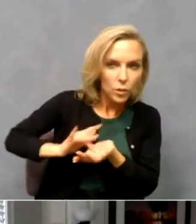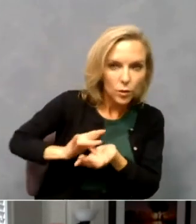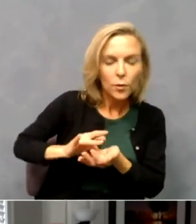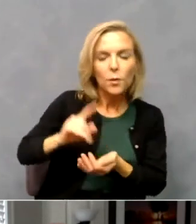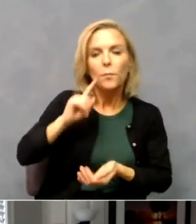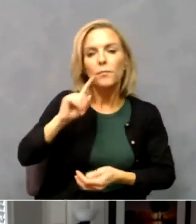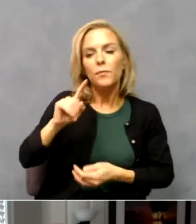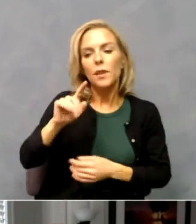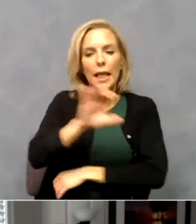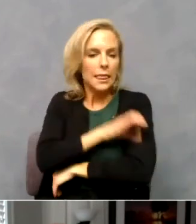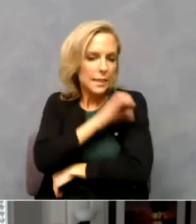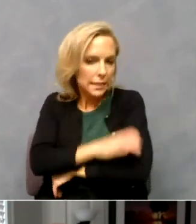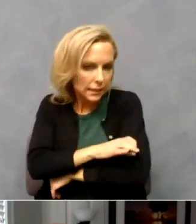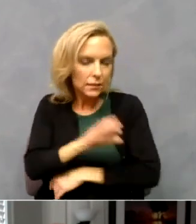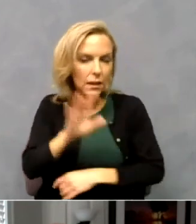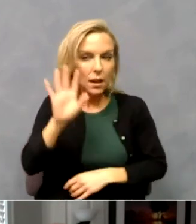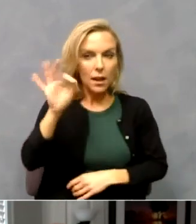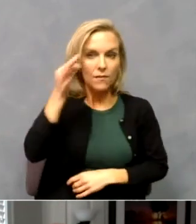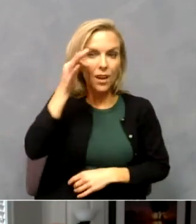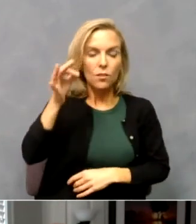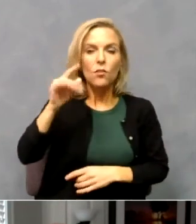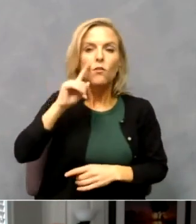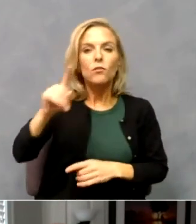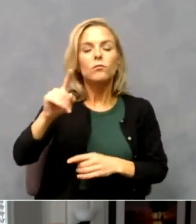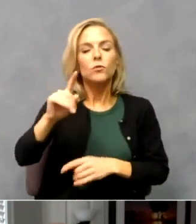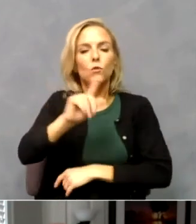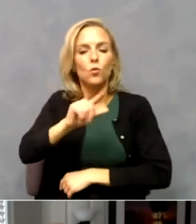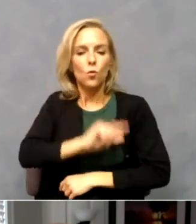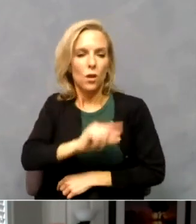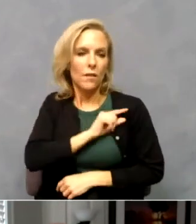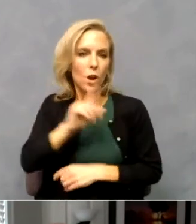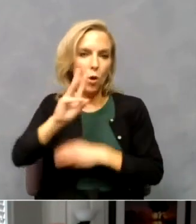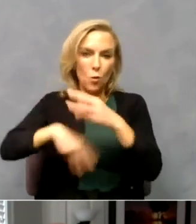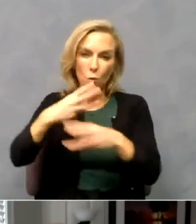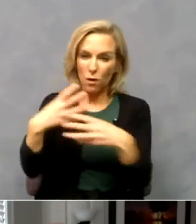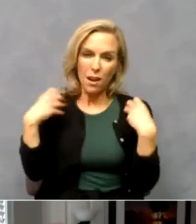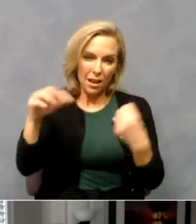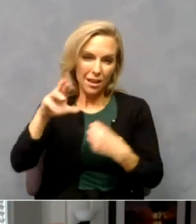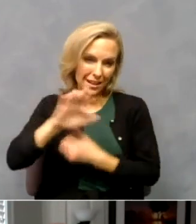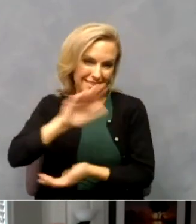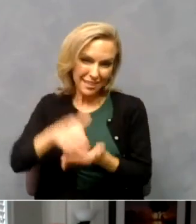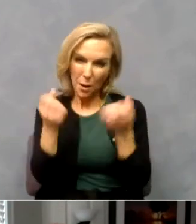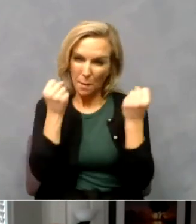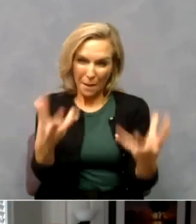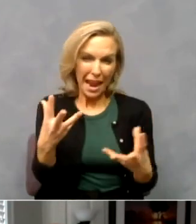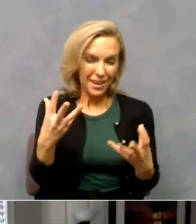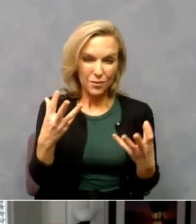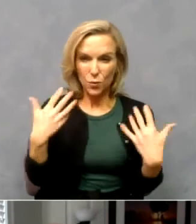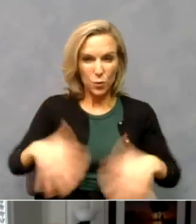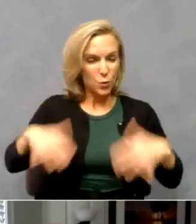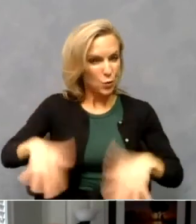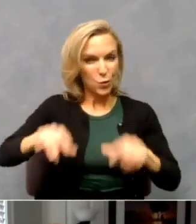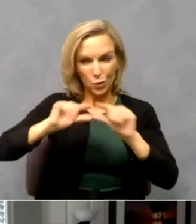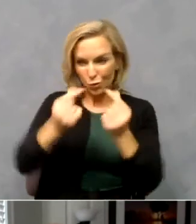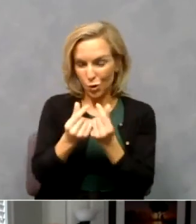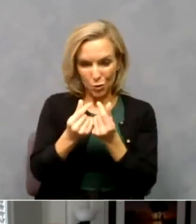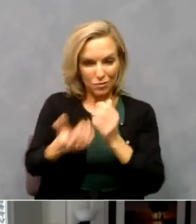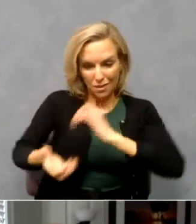federally qualified health care centers, rural health care centers. It's a lot of people involved complex, and it's going to take some time to get it up